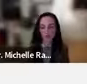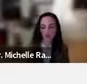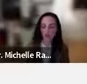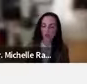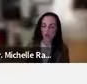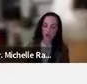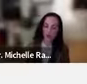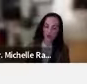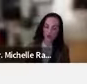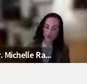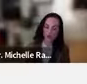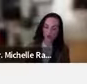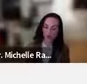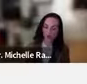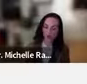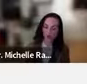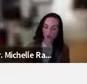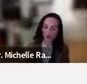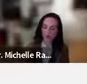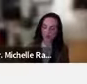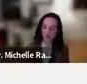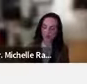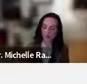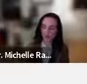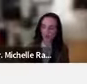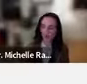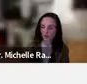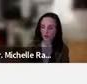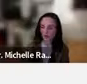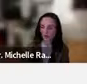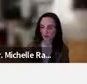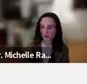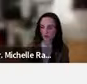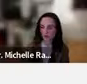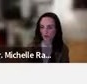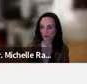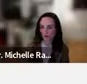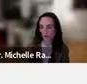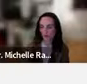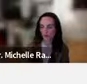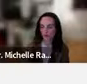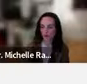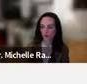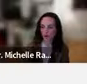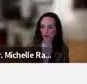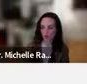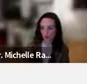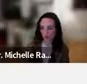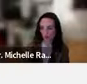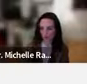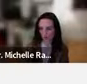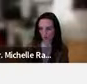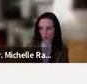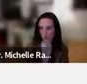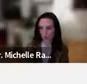best because it's very challenging in those specific. c instances specially c instance, especially if you c instances specially is, um, you know, there's not a separate.